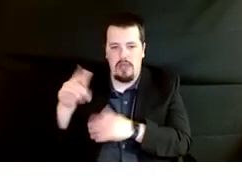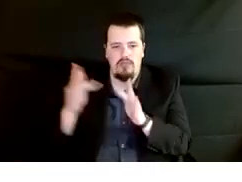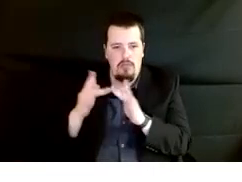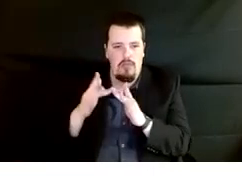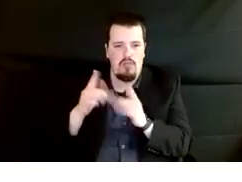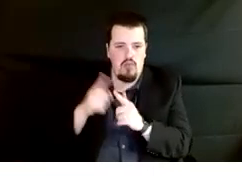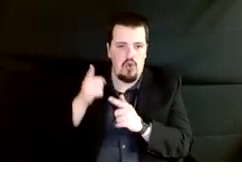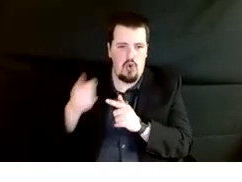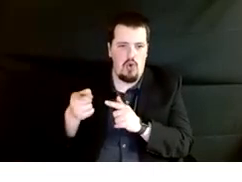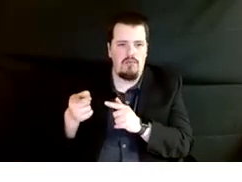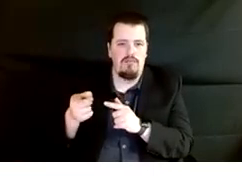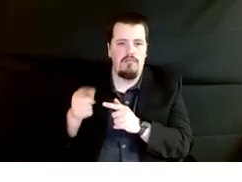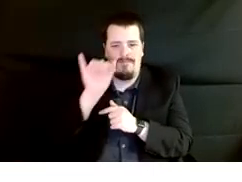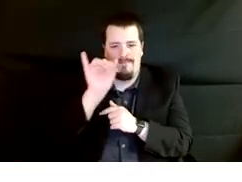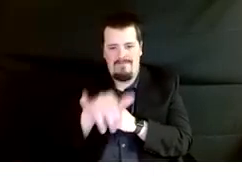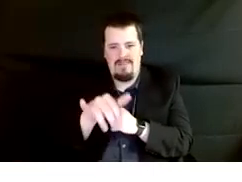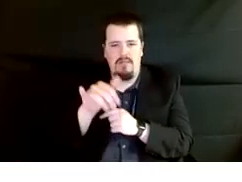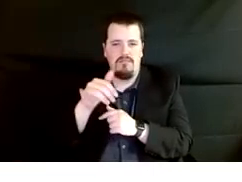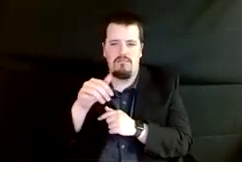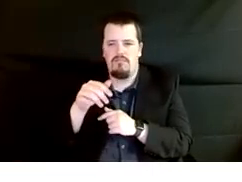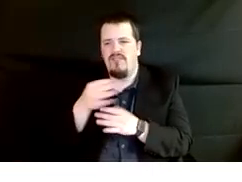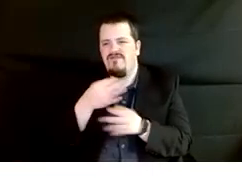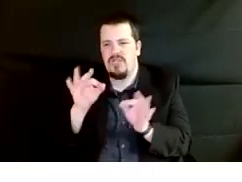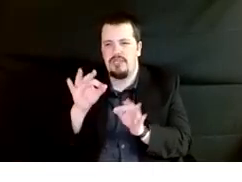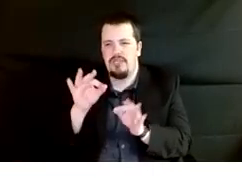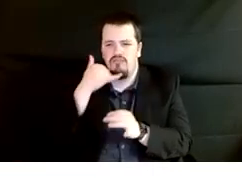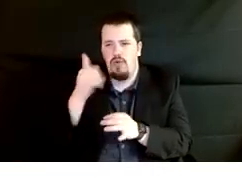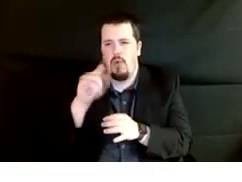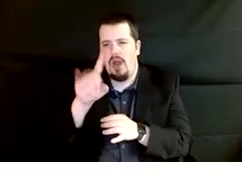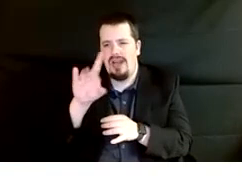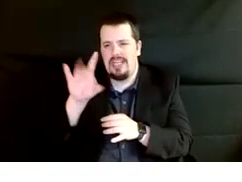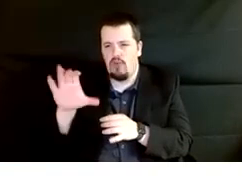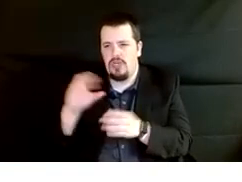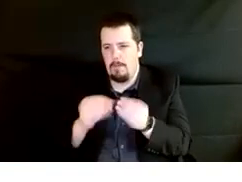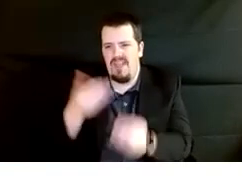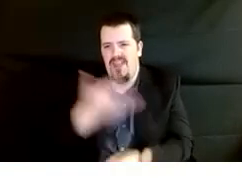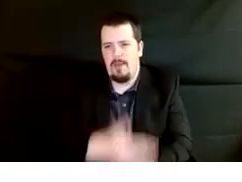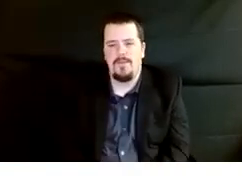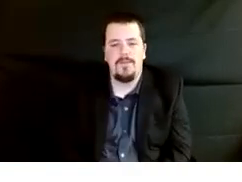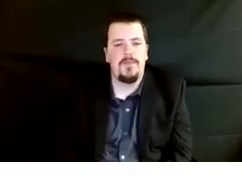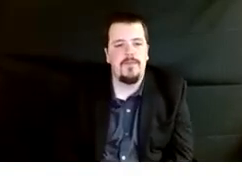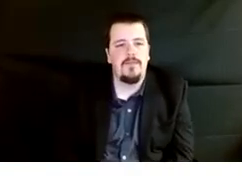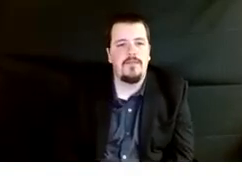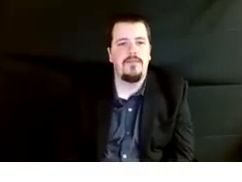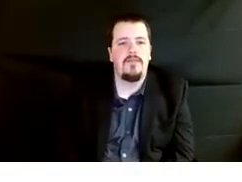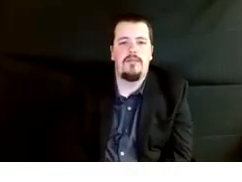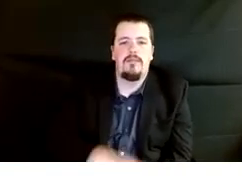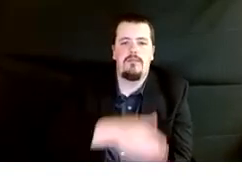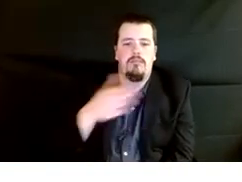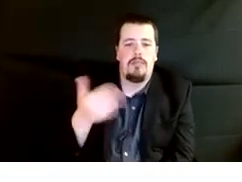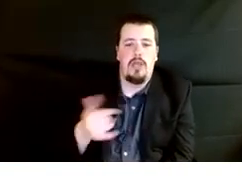contacted at their toll-free number ...now we're going to move into the questions and answers